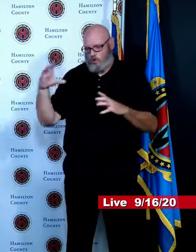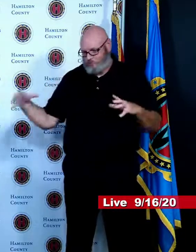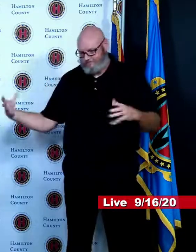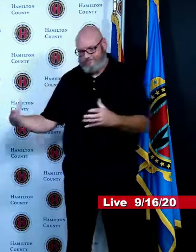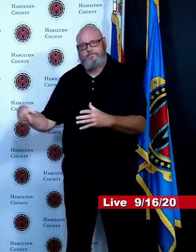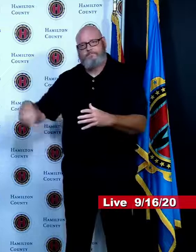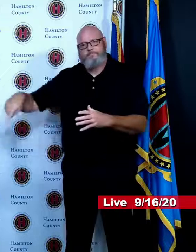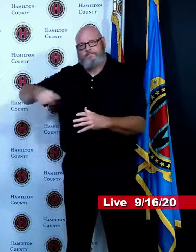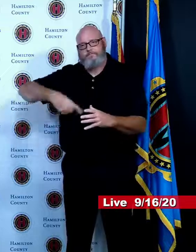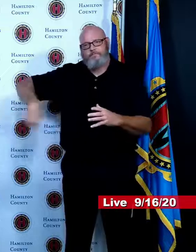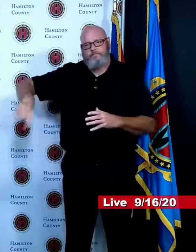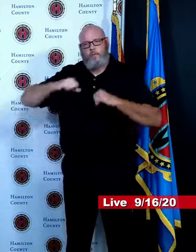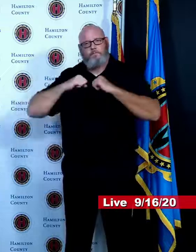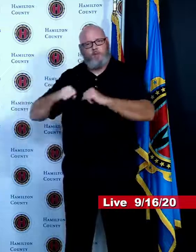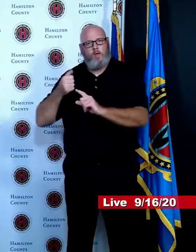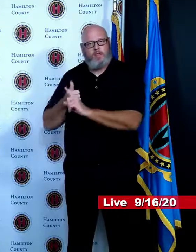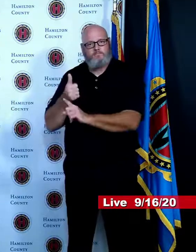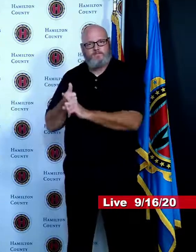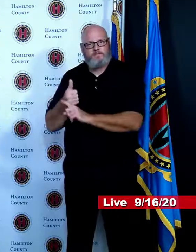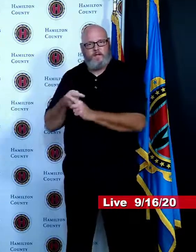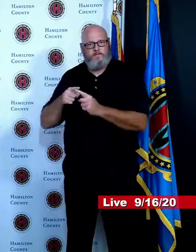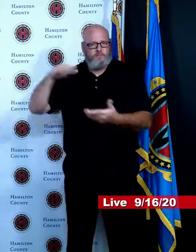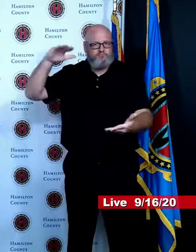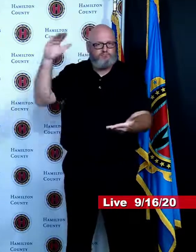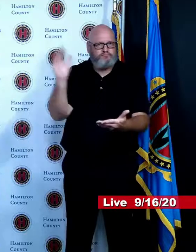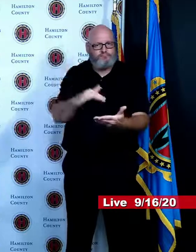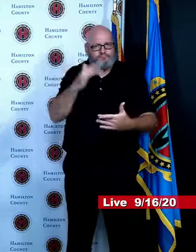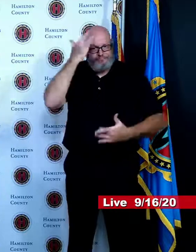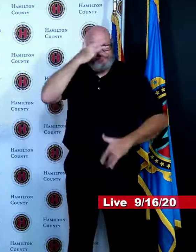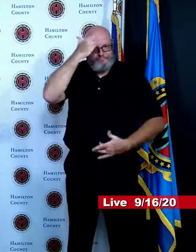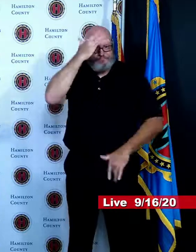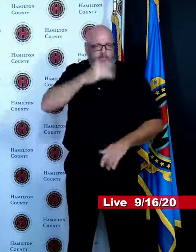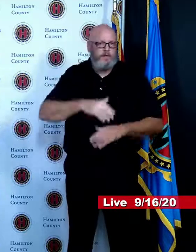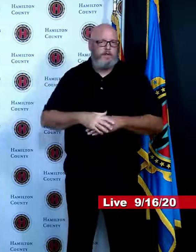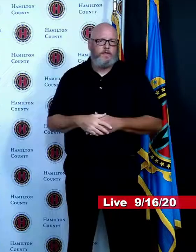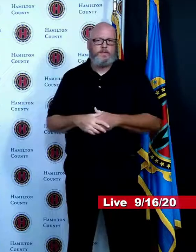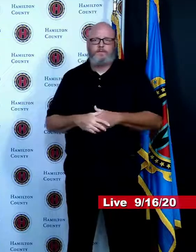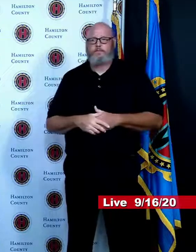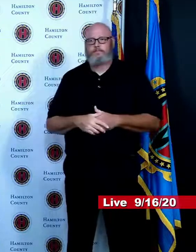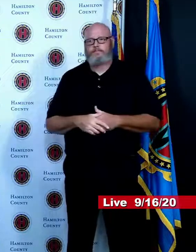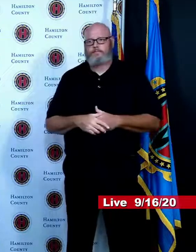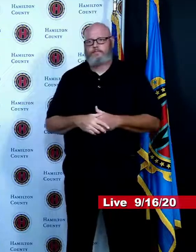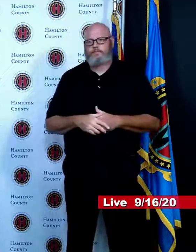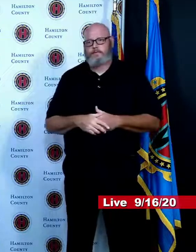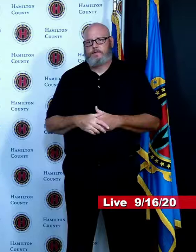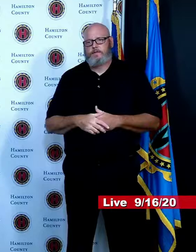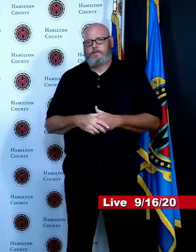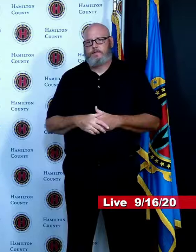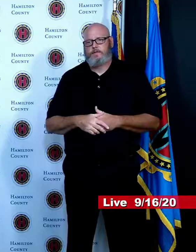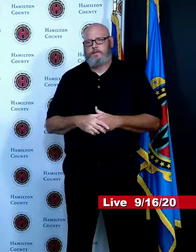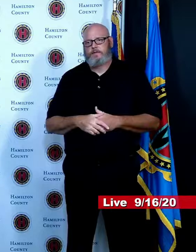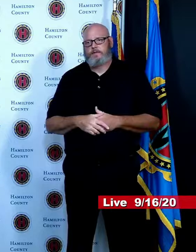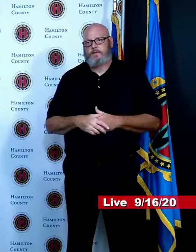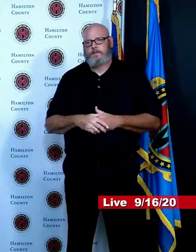doesn't readily transmit both symptomatic and asymptomatic because there is really minimal to no resistance in the